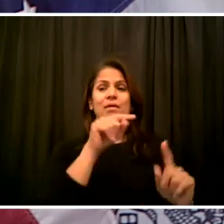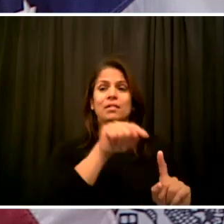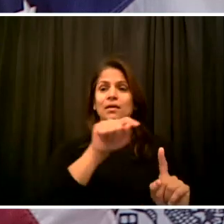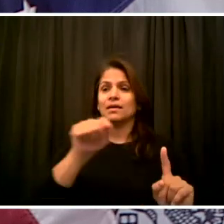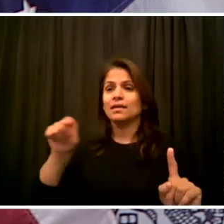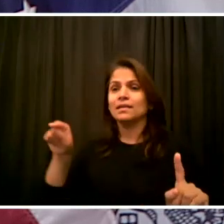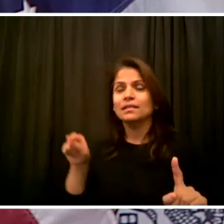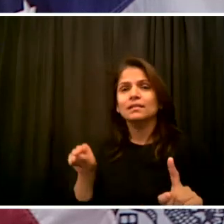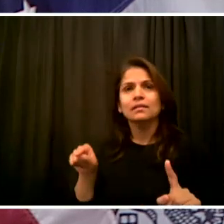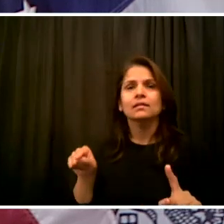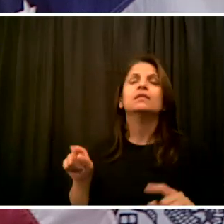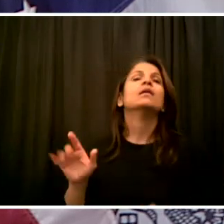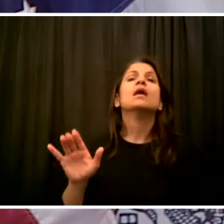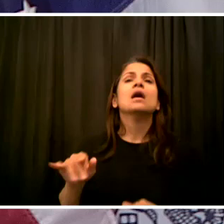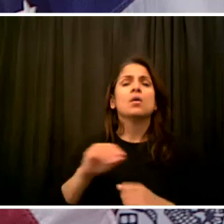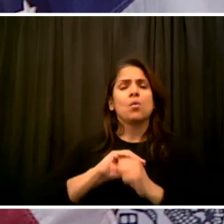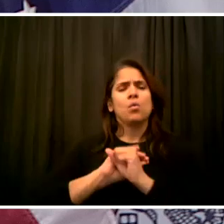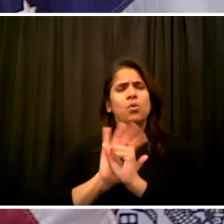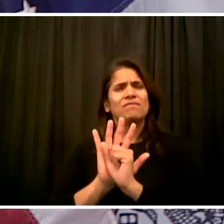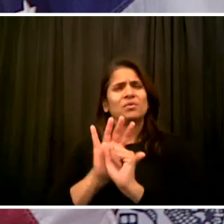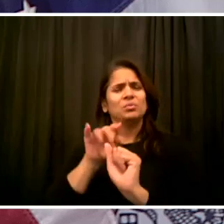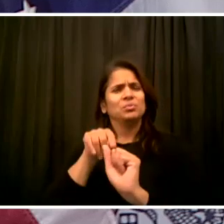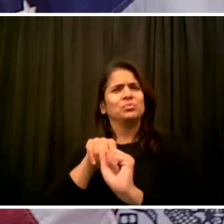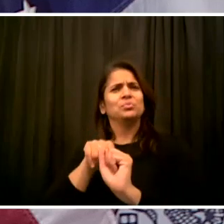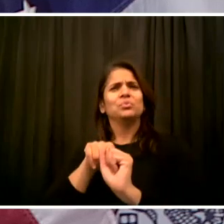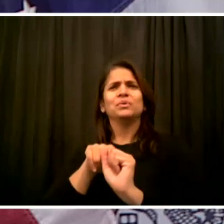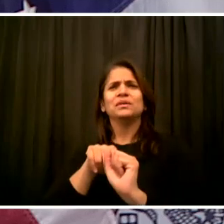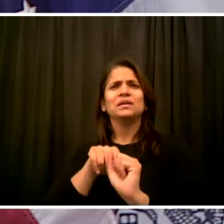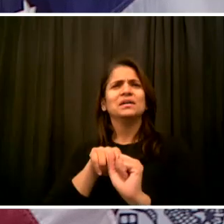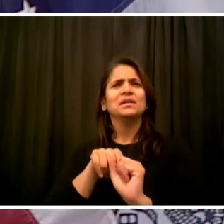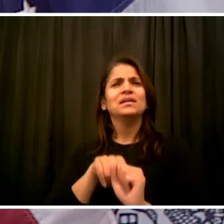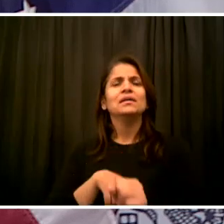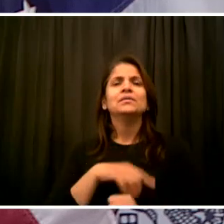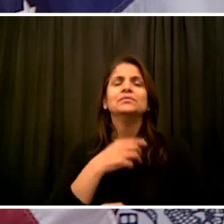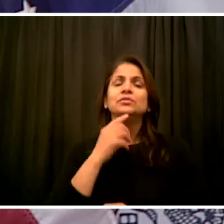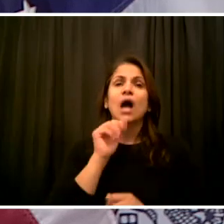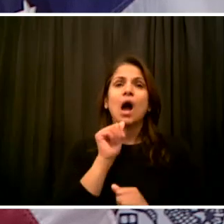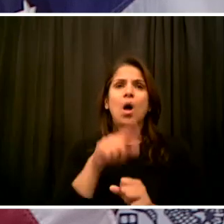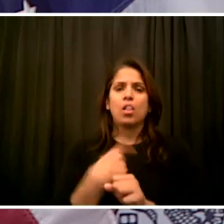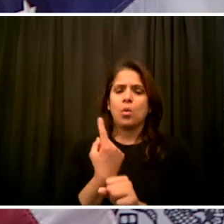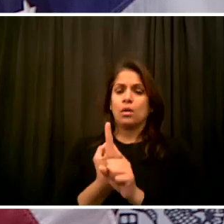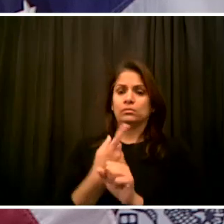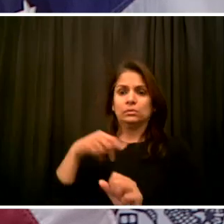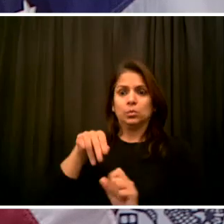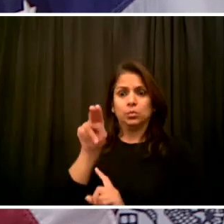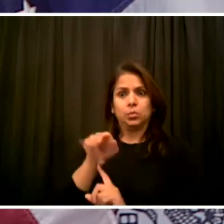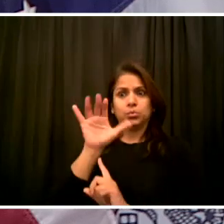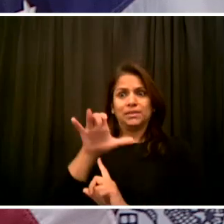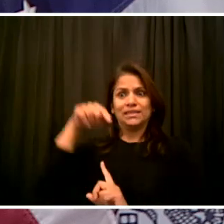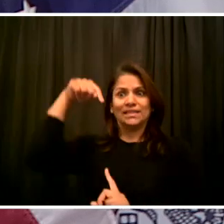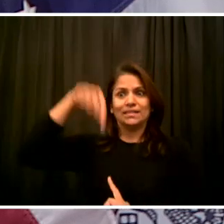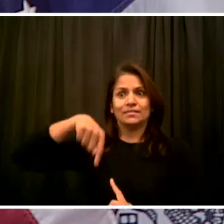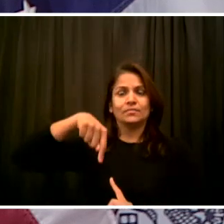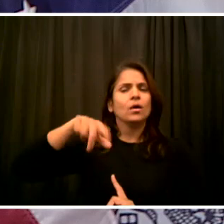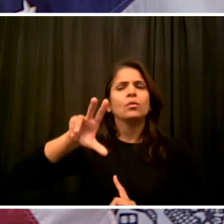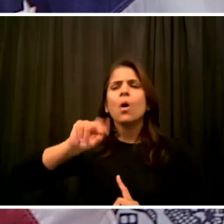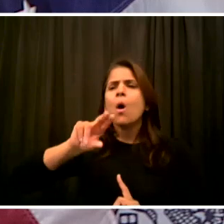BUSINESS AS USUAL. JIUT S WANTTO EMPHASIZE THAT, MARK. THIS IS AN INTERNATIONAL CRISIS. THIS IS A